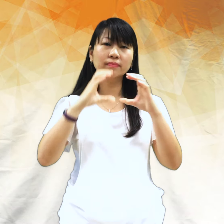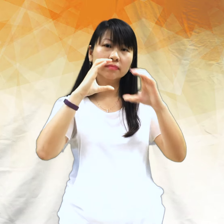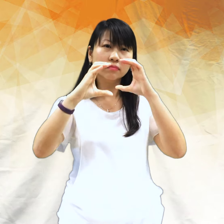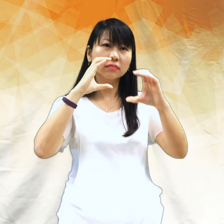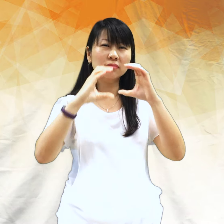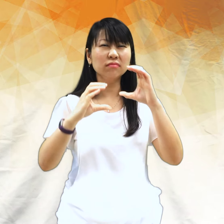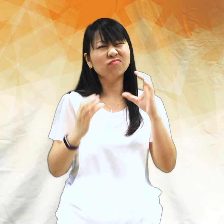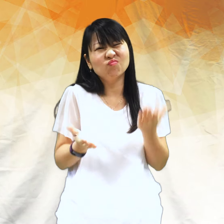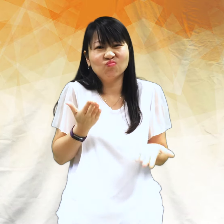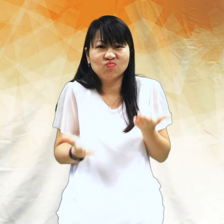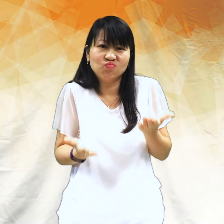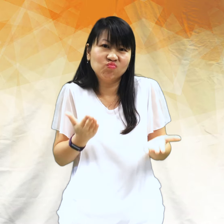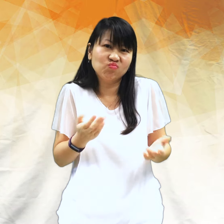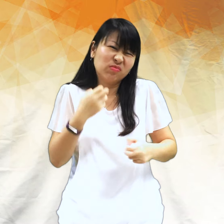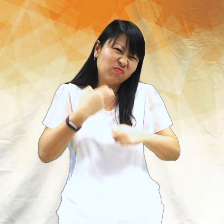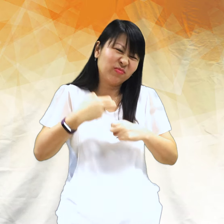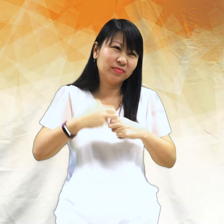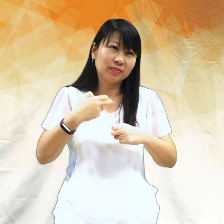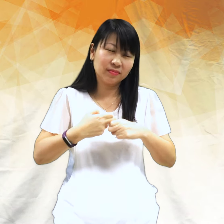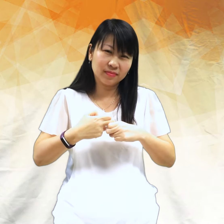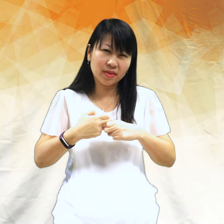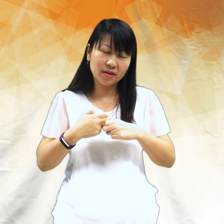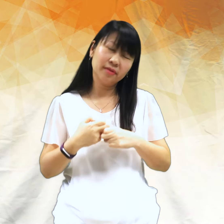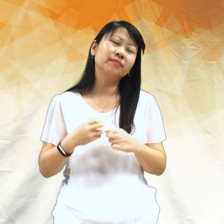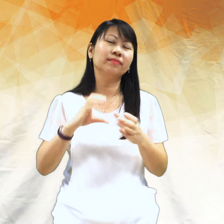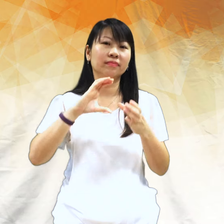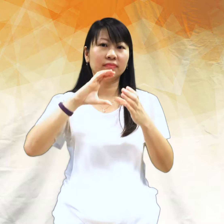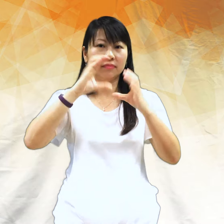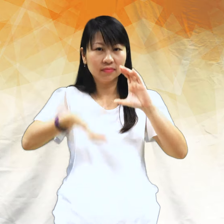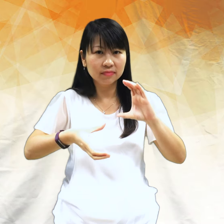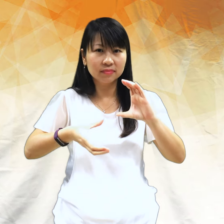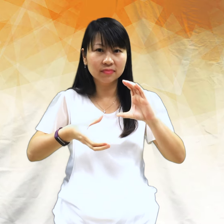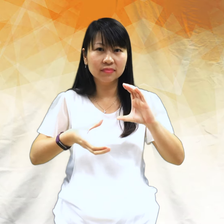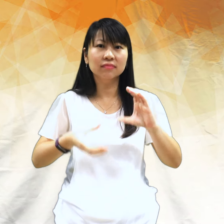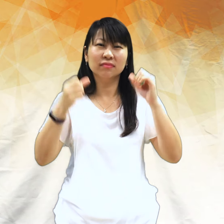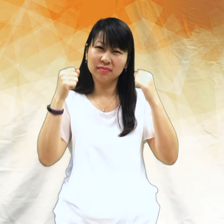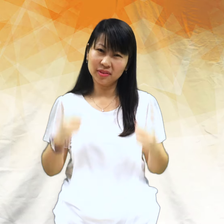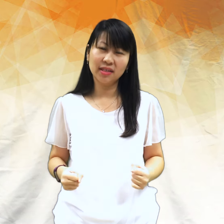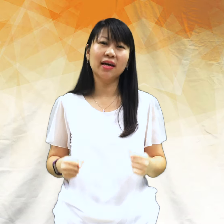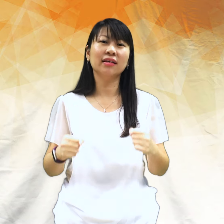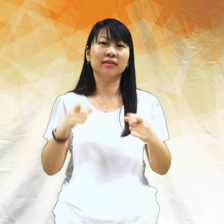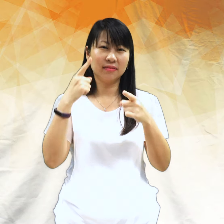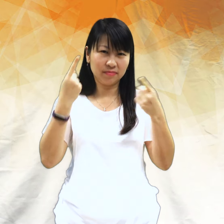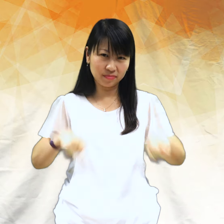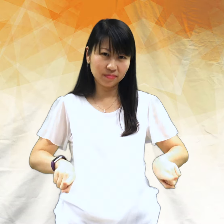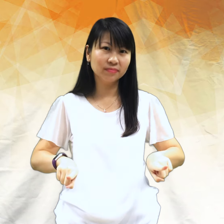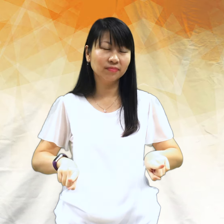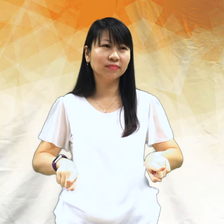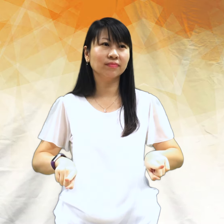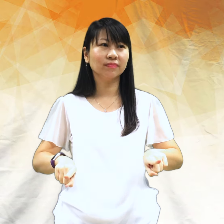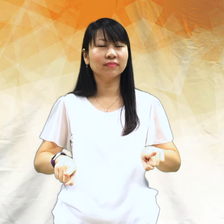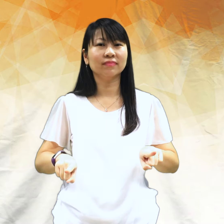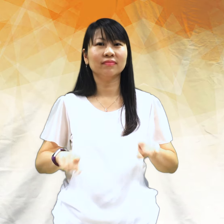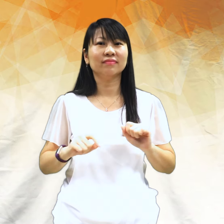Communication would then be tough for us. Miscommunication can happen.